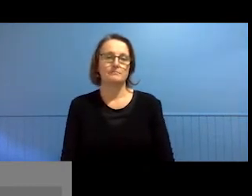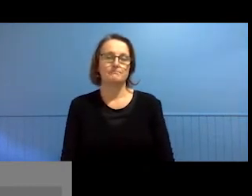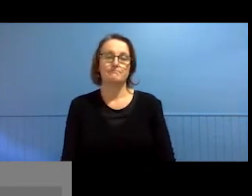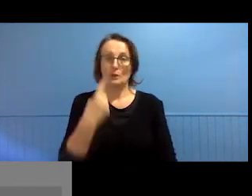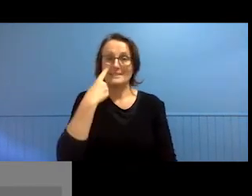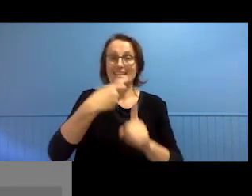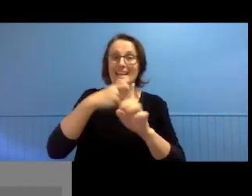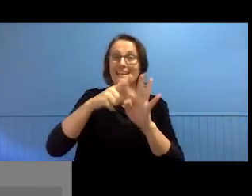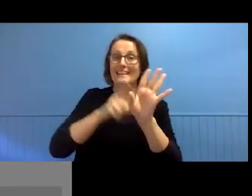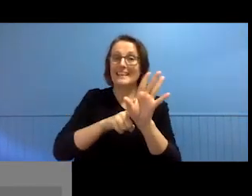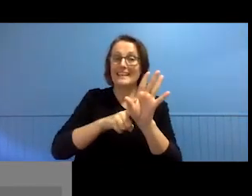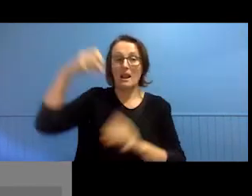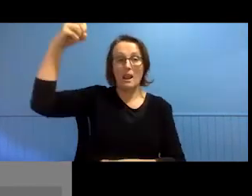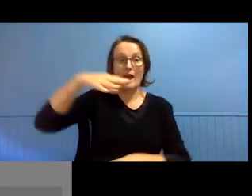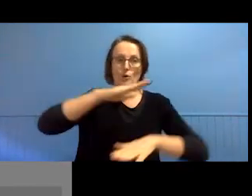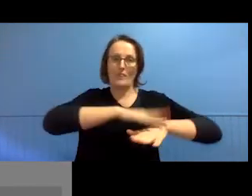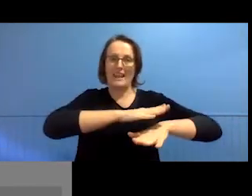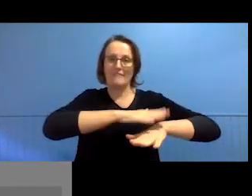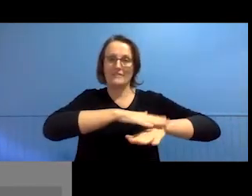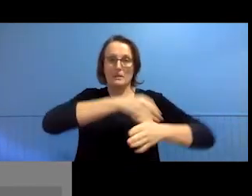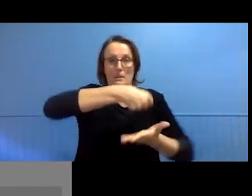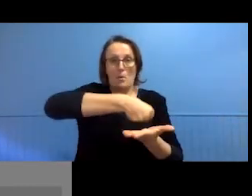bottom left of the screen here. There's a light which is called the